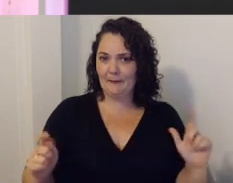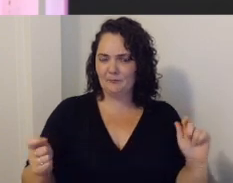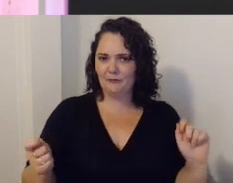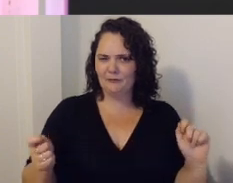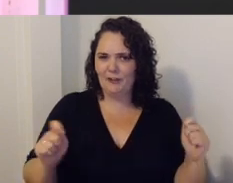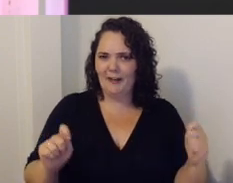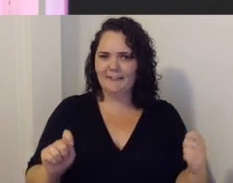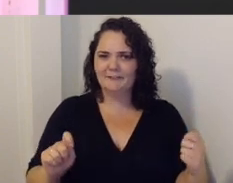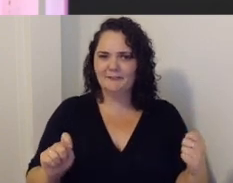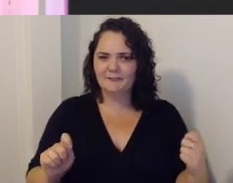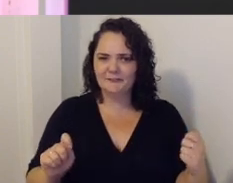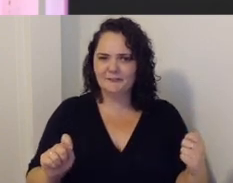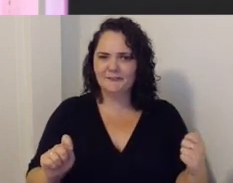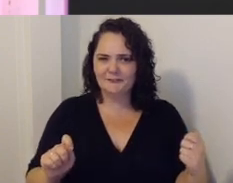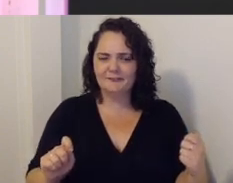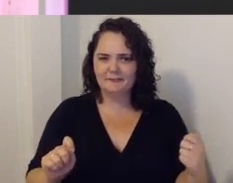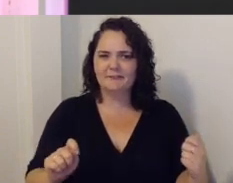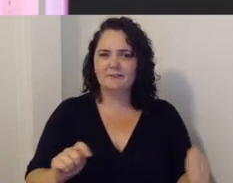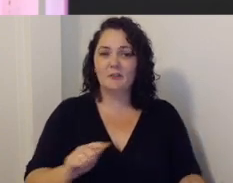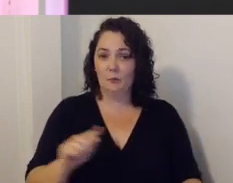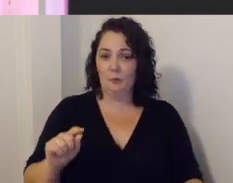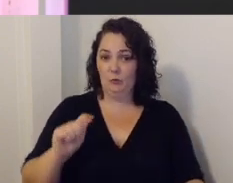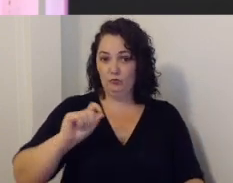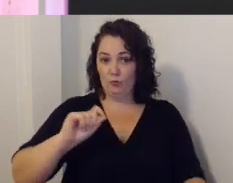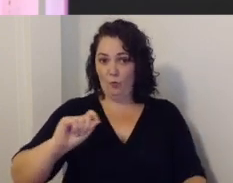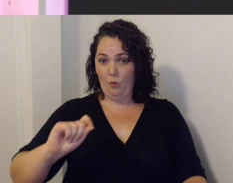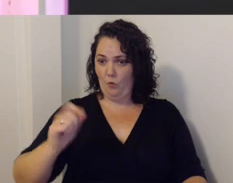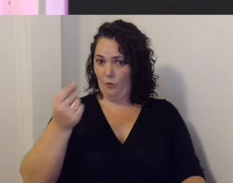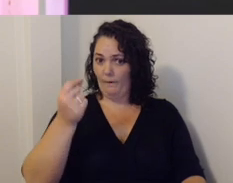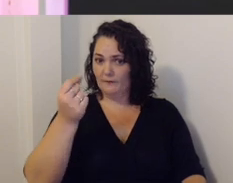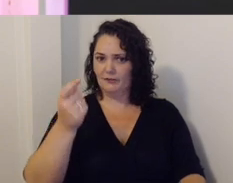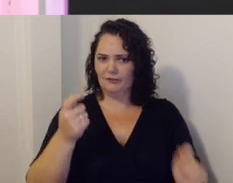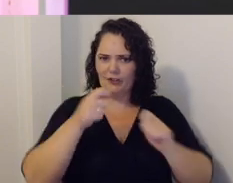of the materials that you're adding, the drawing materials that you're putting down on that surface